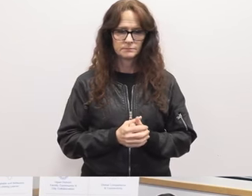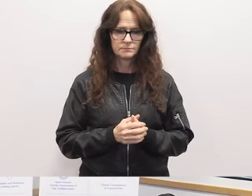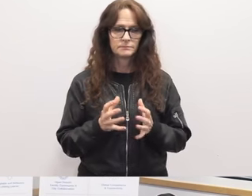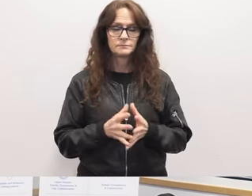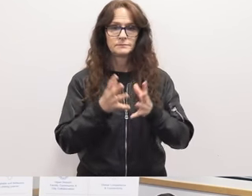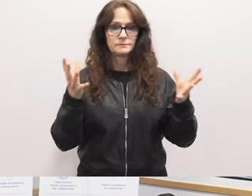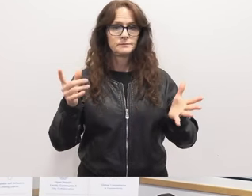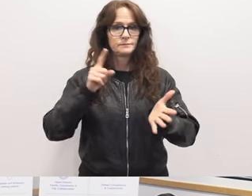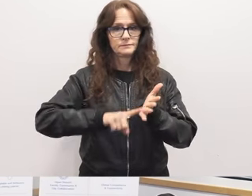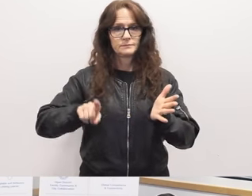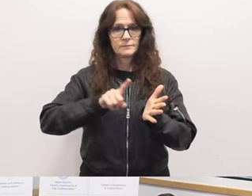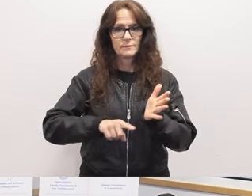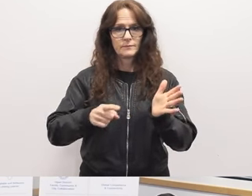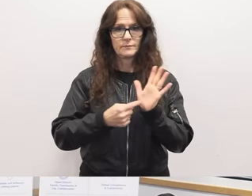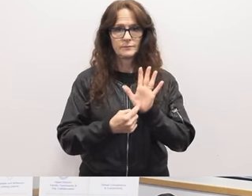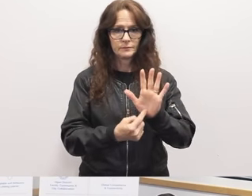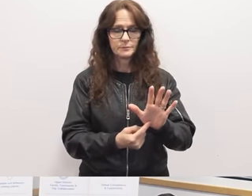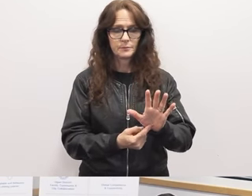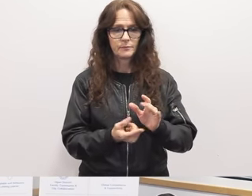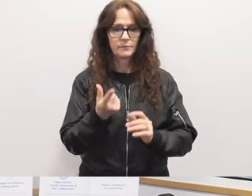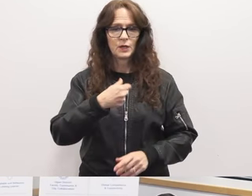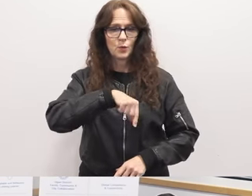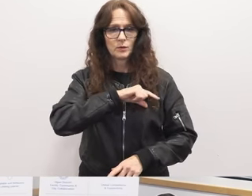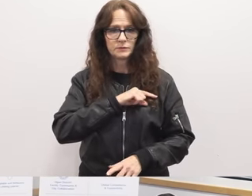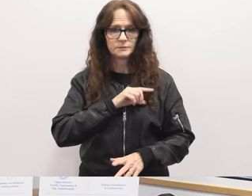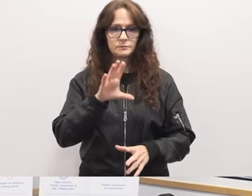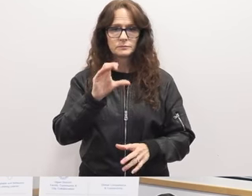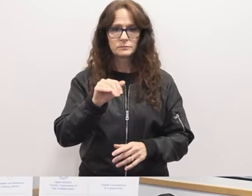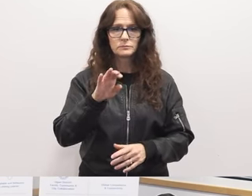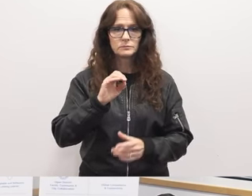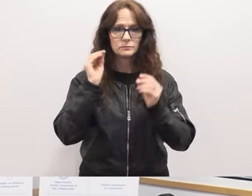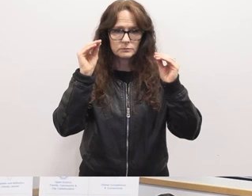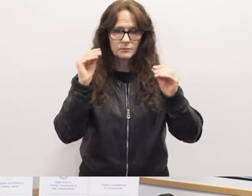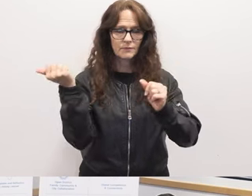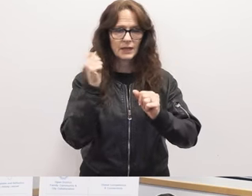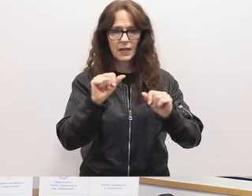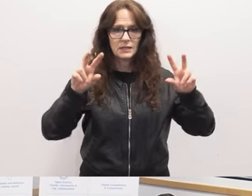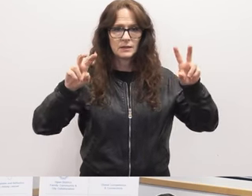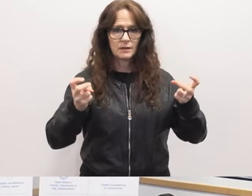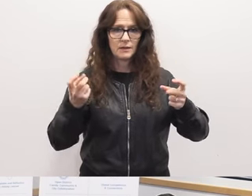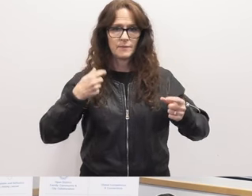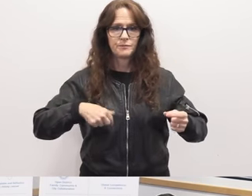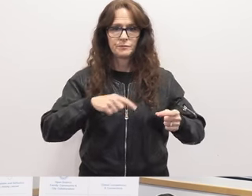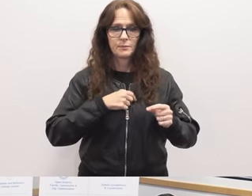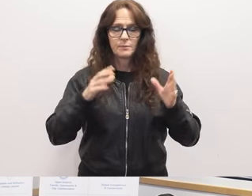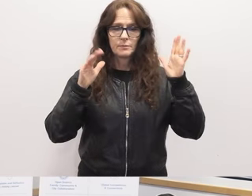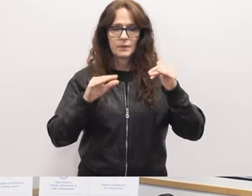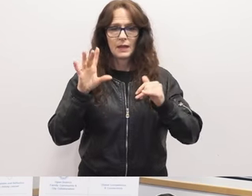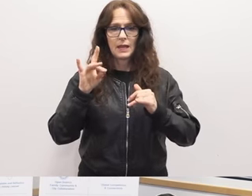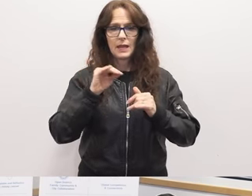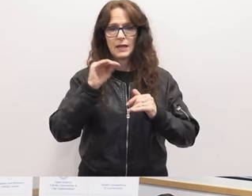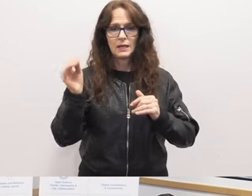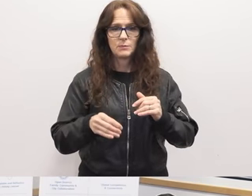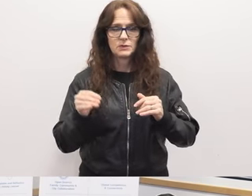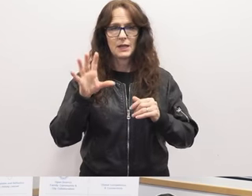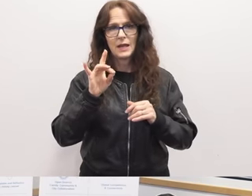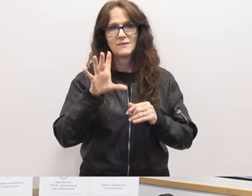[Brian Moskovitz] Please, yes. So there's a lot of research that shows with quality core instruction in any subject that we would expect about 80%, 80 to 85% of students